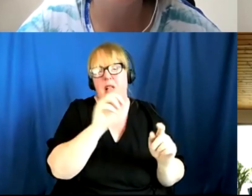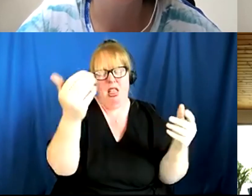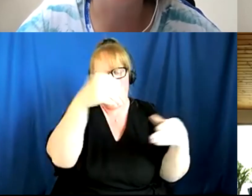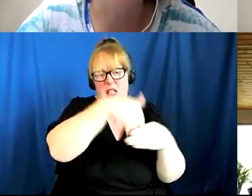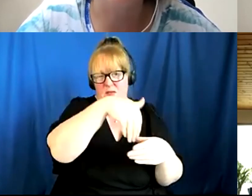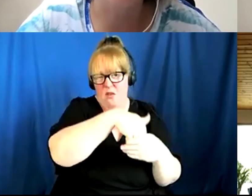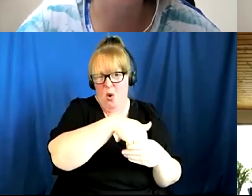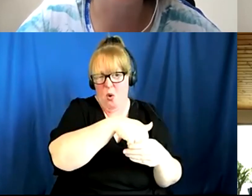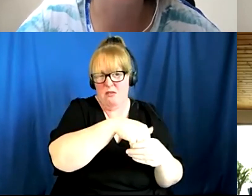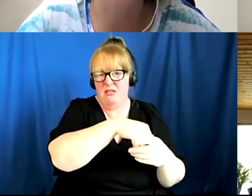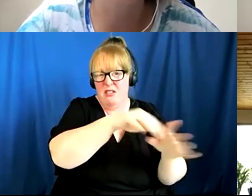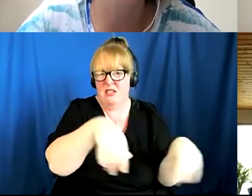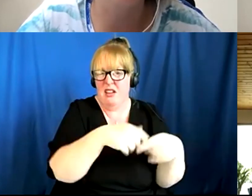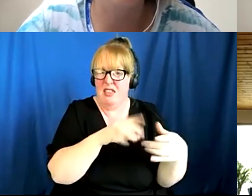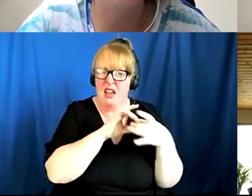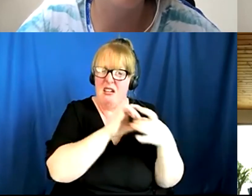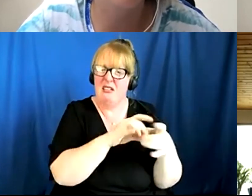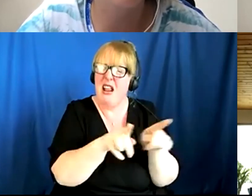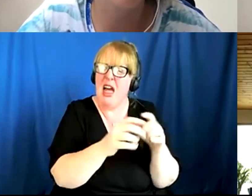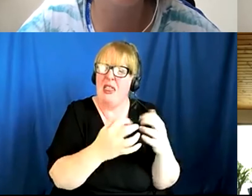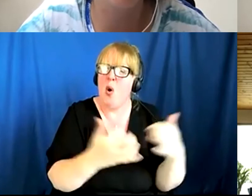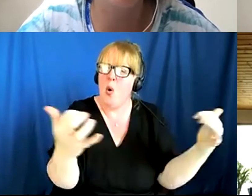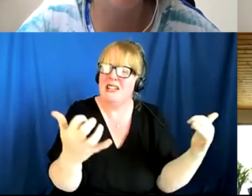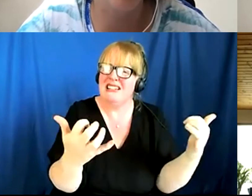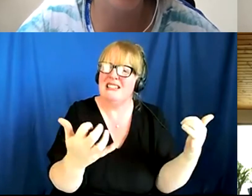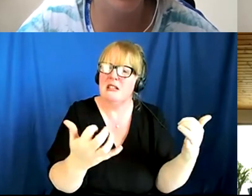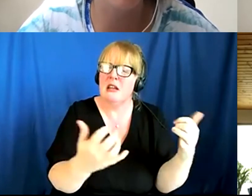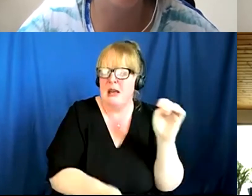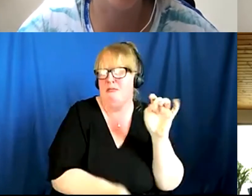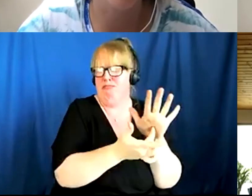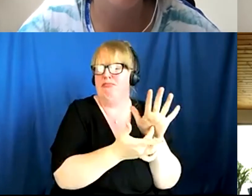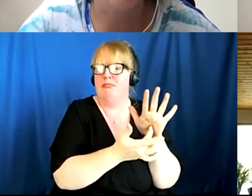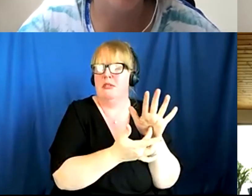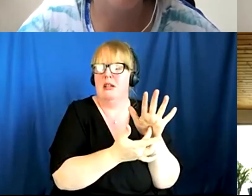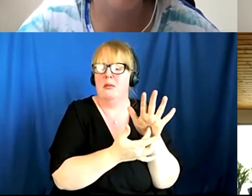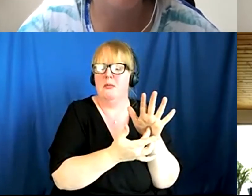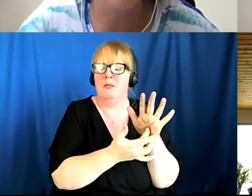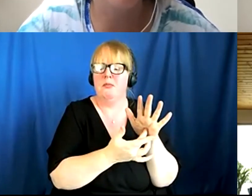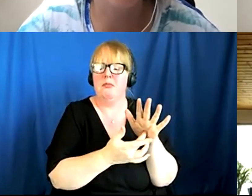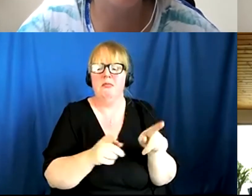So, it's this kind of idea of, I guess, Augusto Boal's “spec-actor”, the one that that watches,